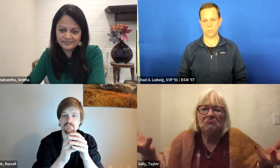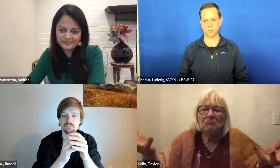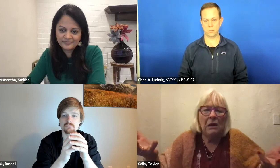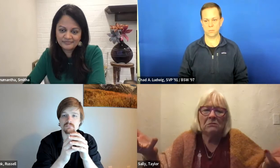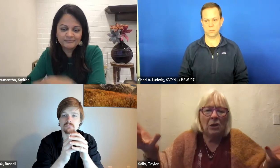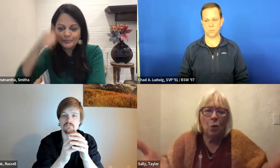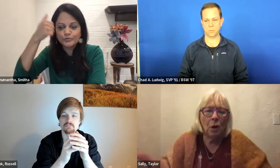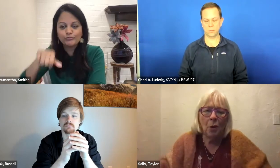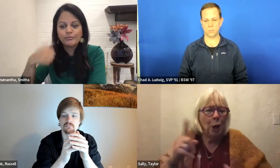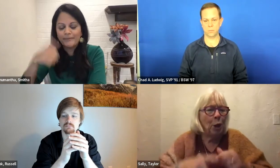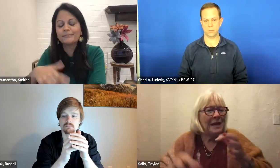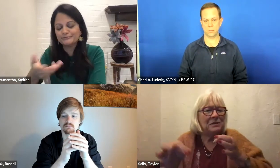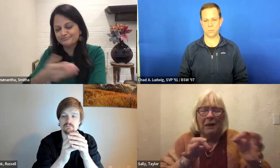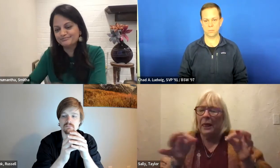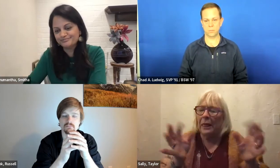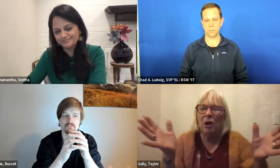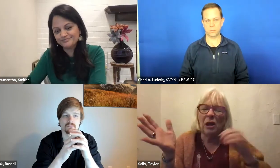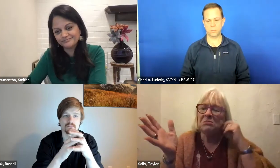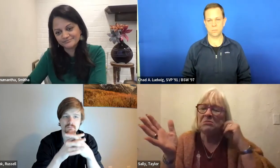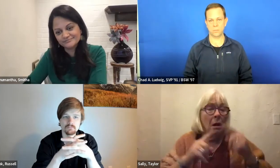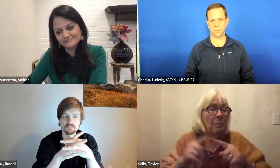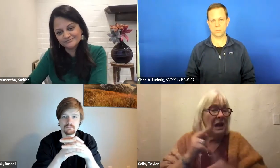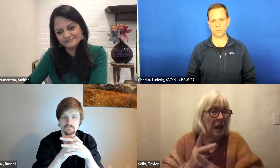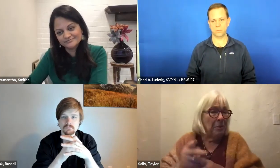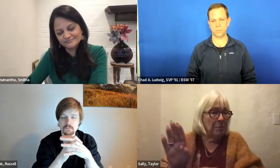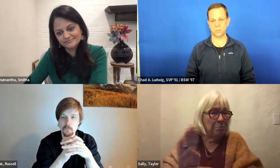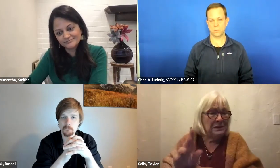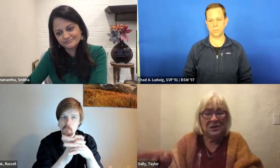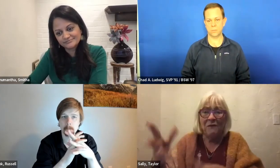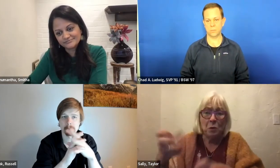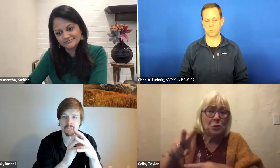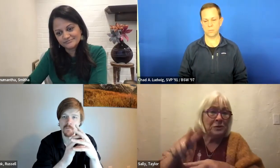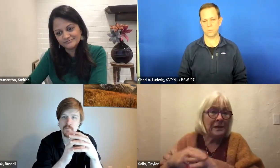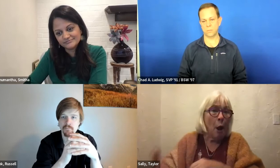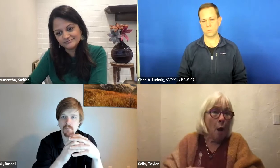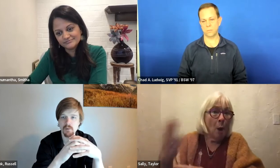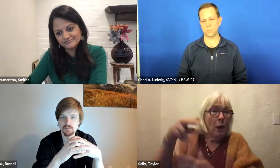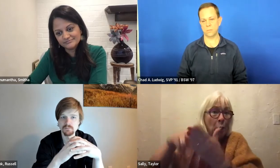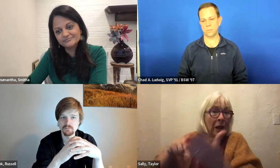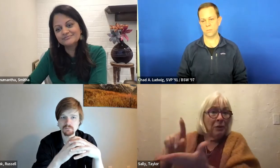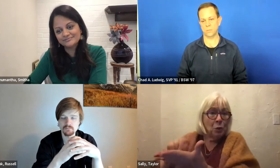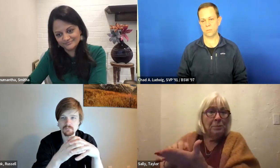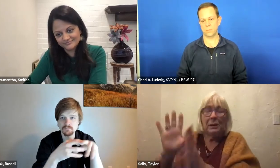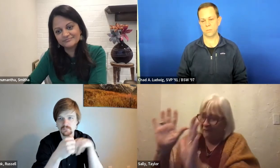and I would ask him, "Hey, what's in the news?" He wouldn't know. He couldn't explain anything. He kept himself busy.